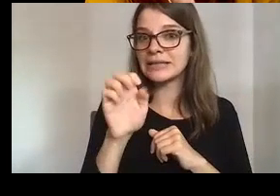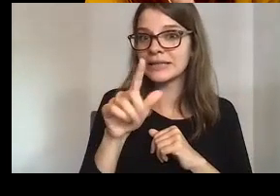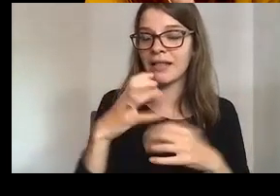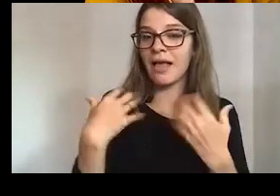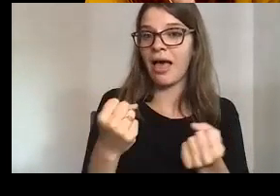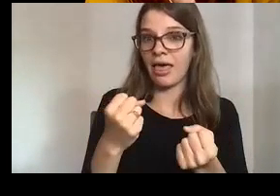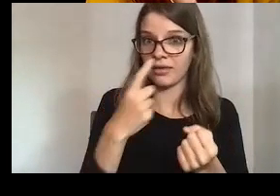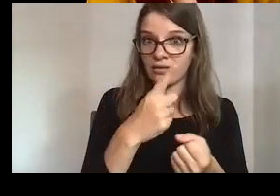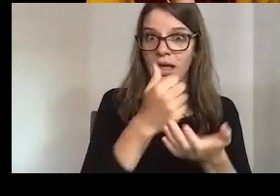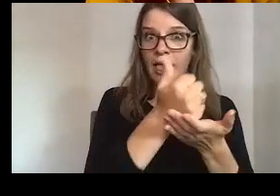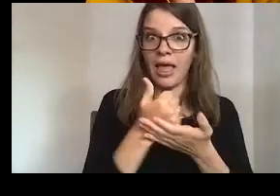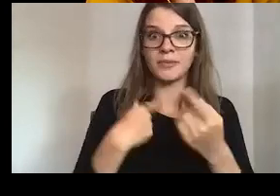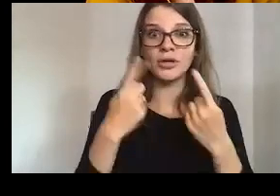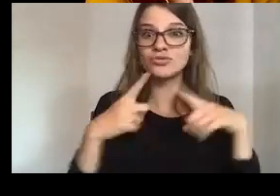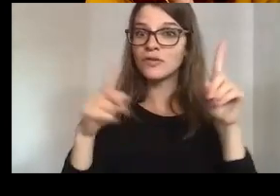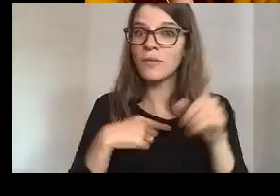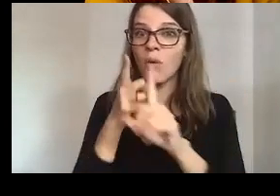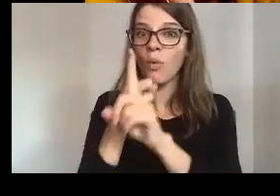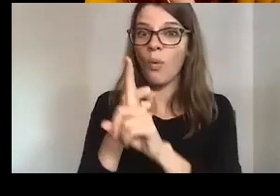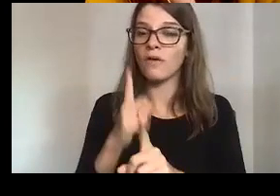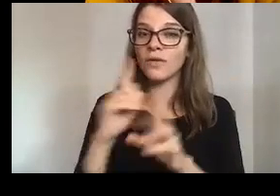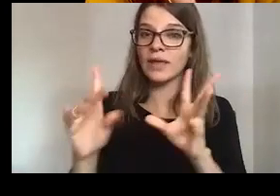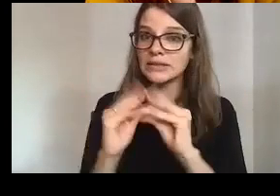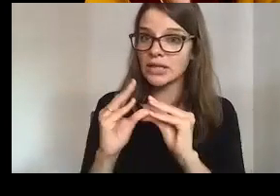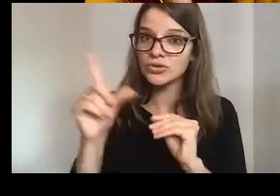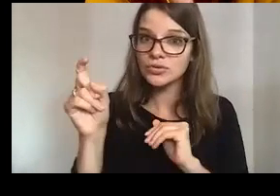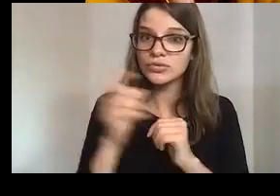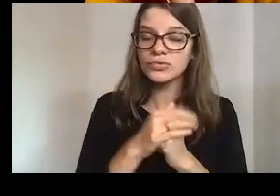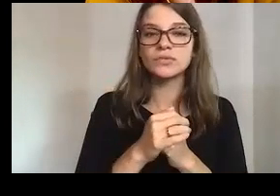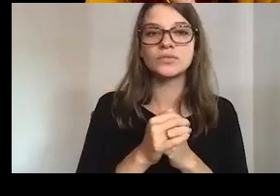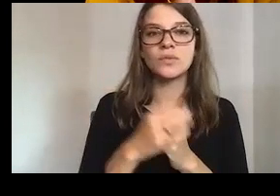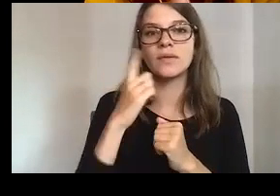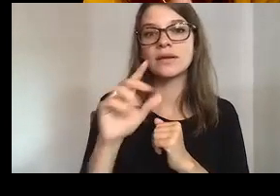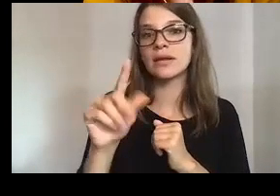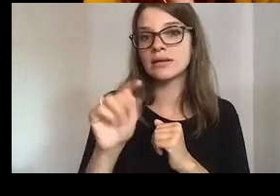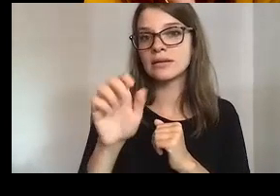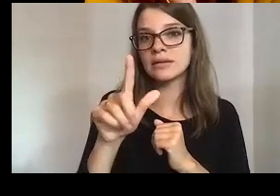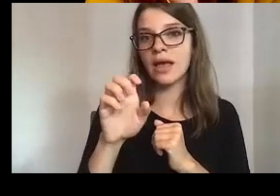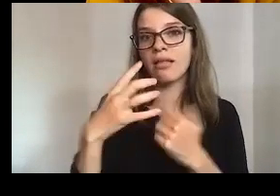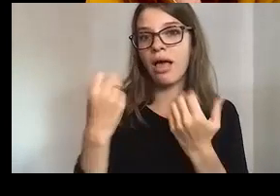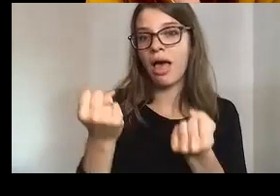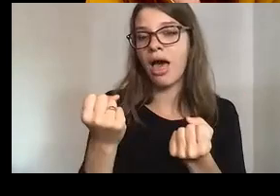me achieve my goals for a session or I think using telehealth is just as good as in person